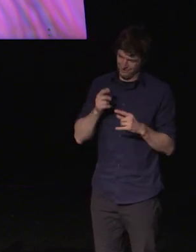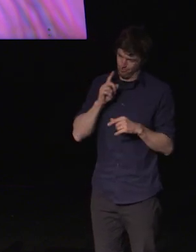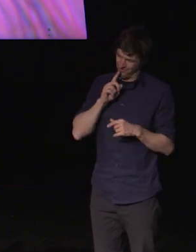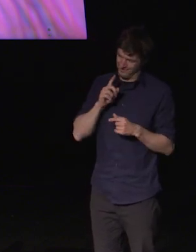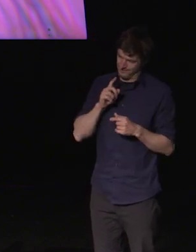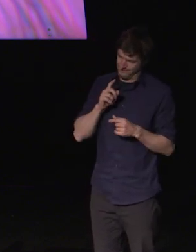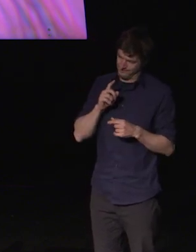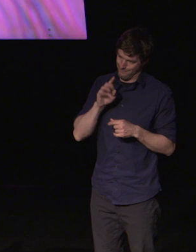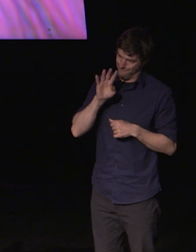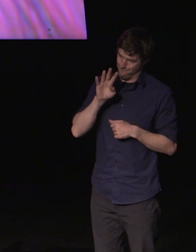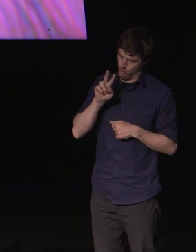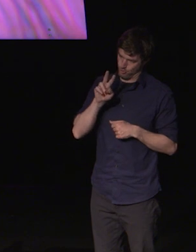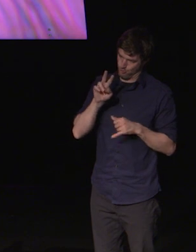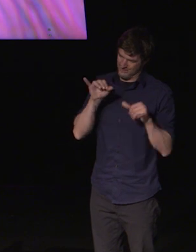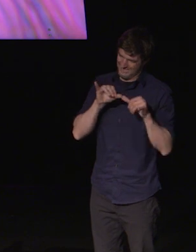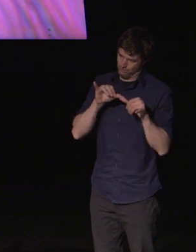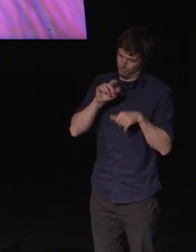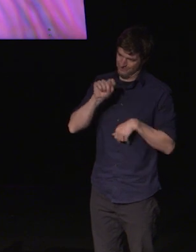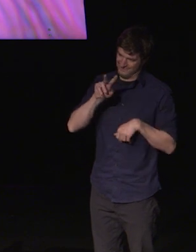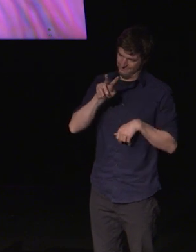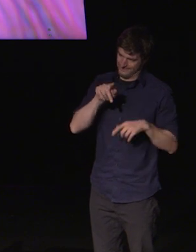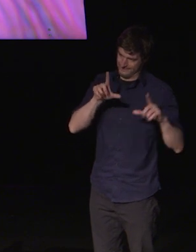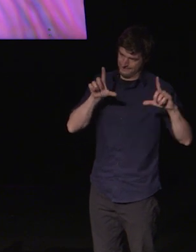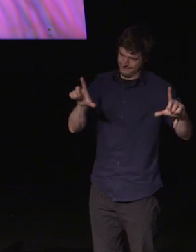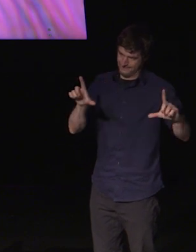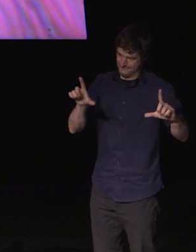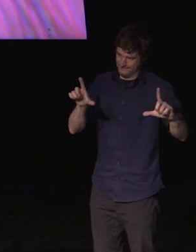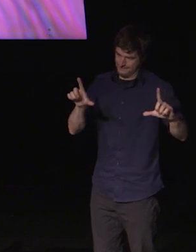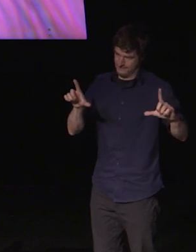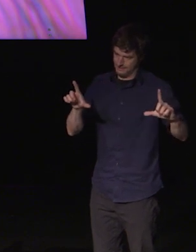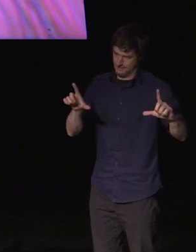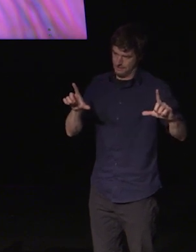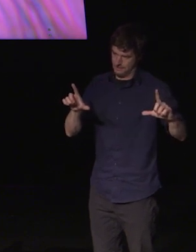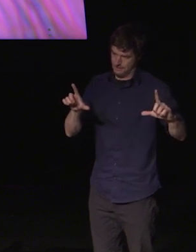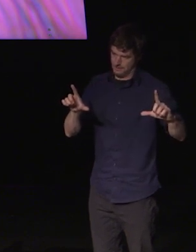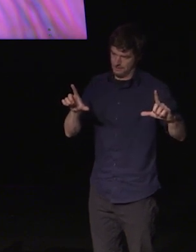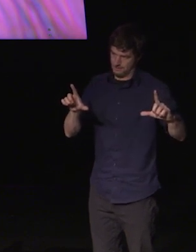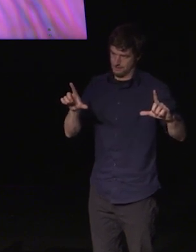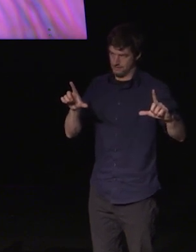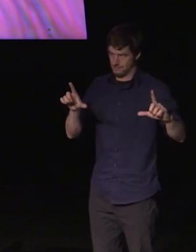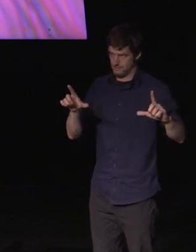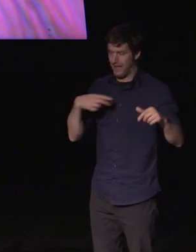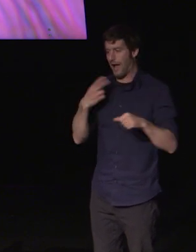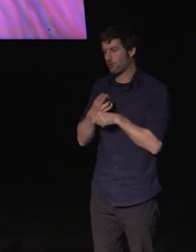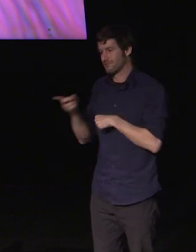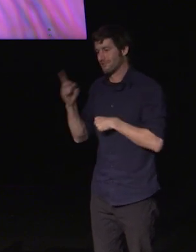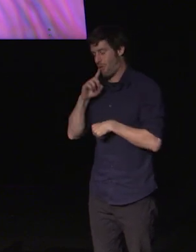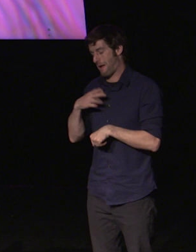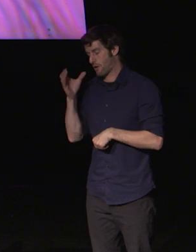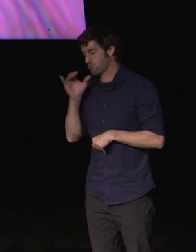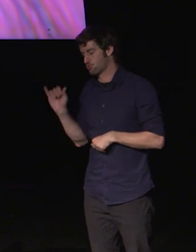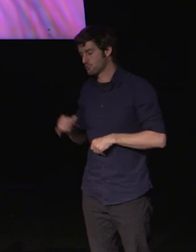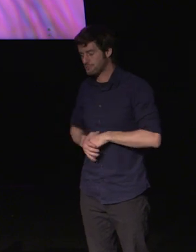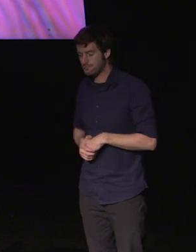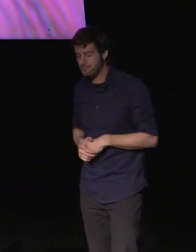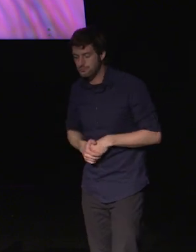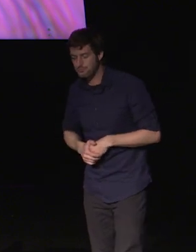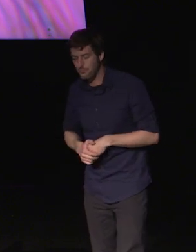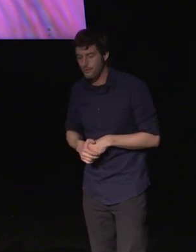that I've basically, like it's... I just sit within about a foot, two feet away from me. With The Witcher at the time I was playing it on my couch,